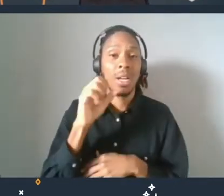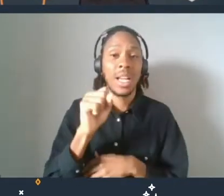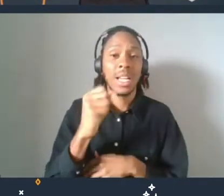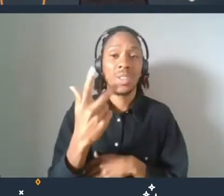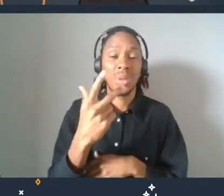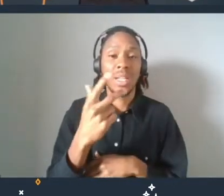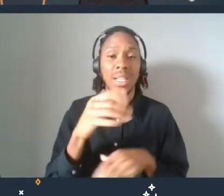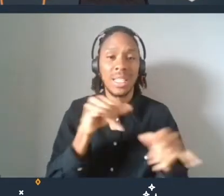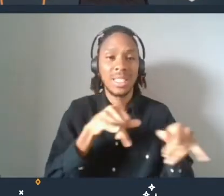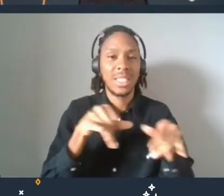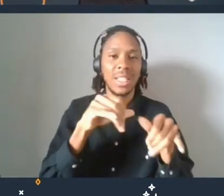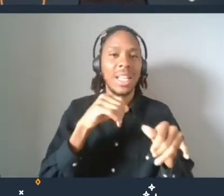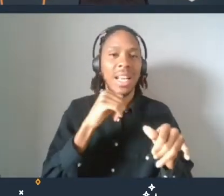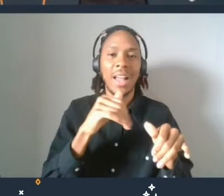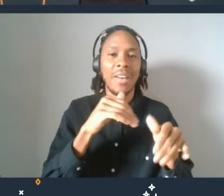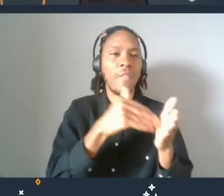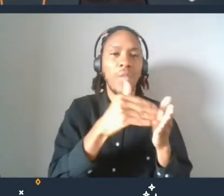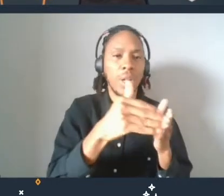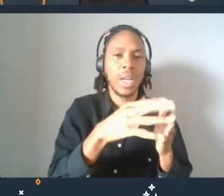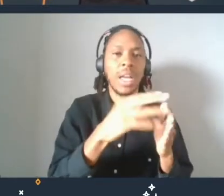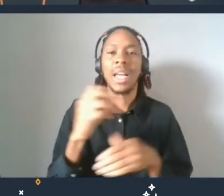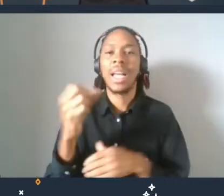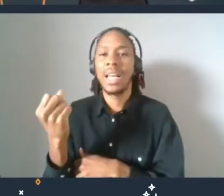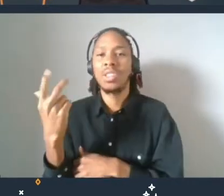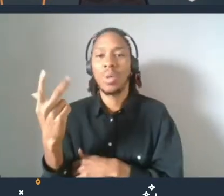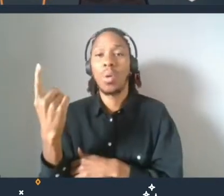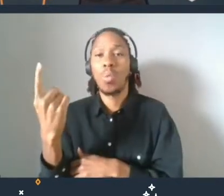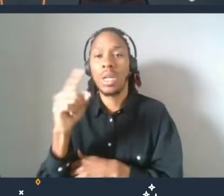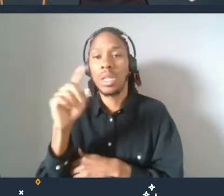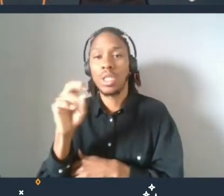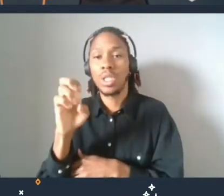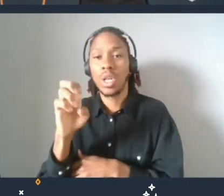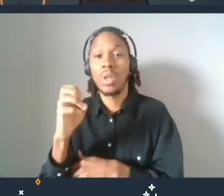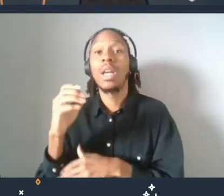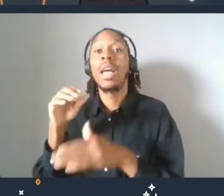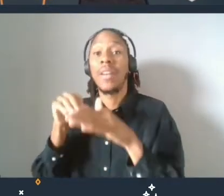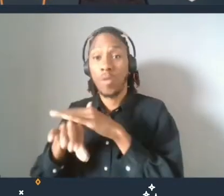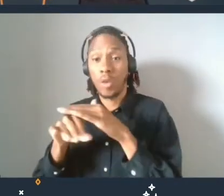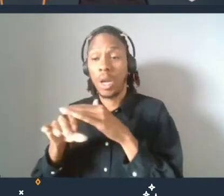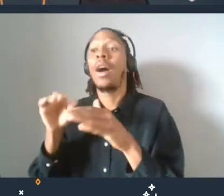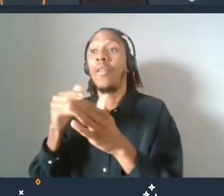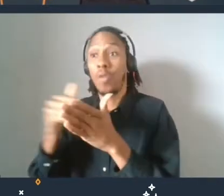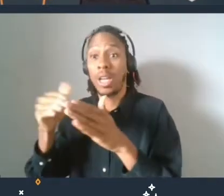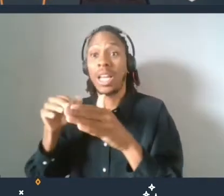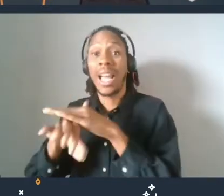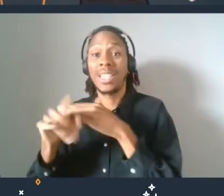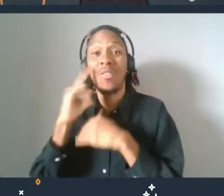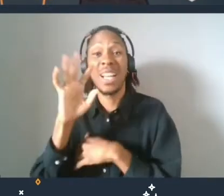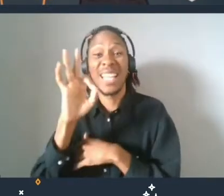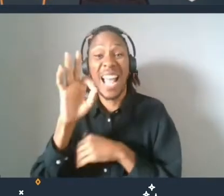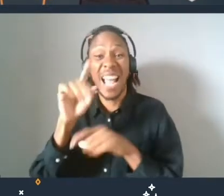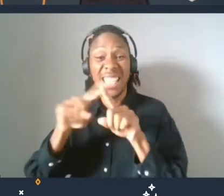and S3 One Zone-Infrequent Access across nine different regions. And so this is just an example of the continuing work we do